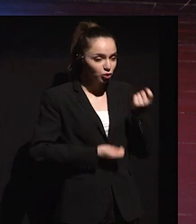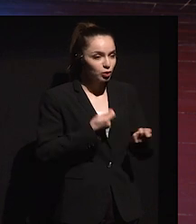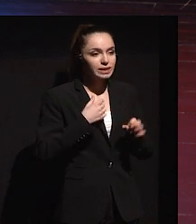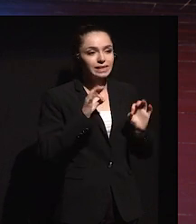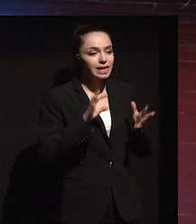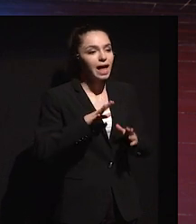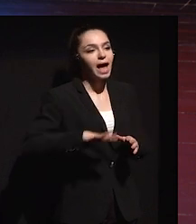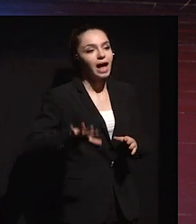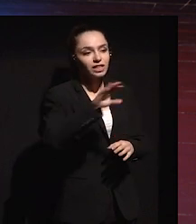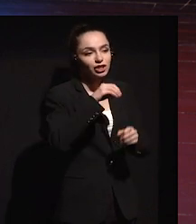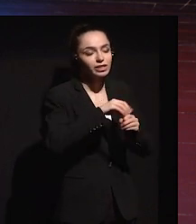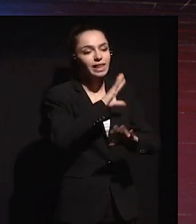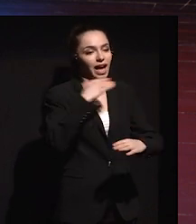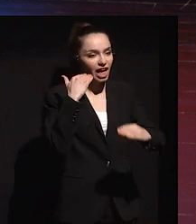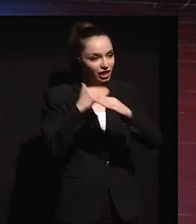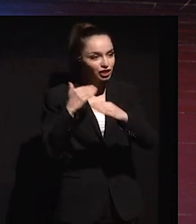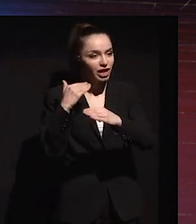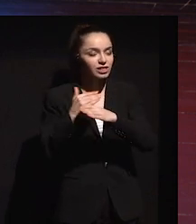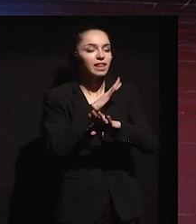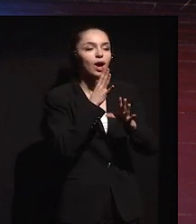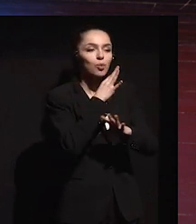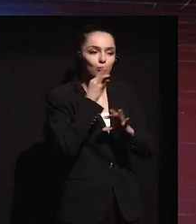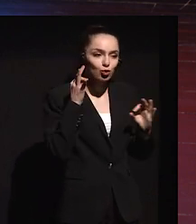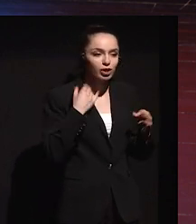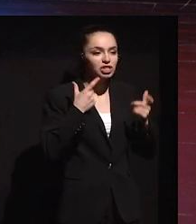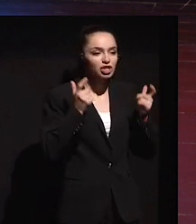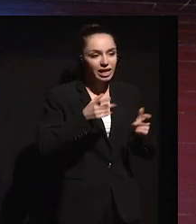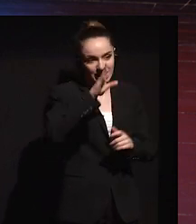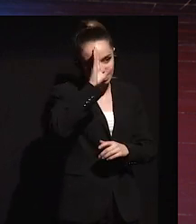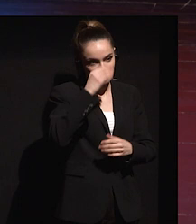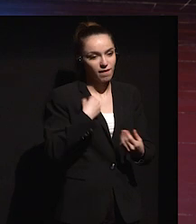that we try to achieve for everyone to create